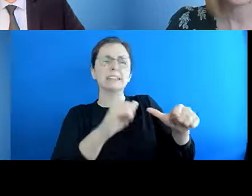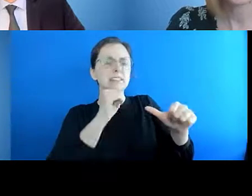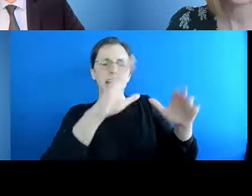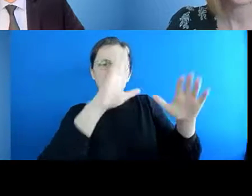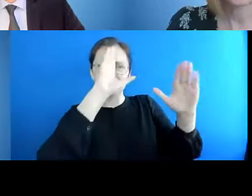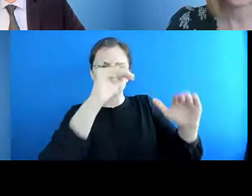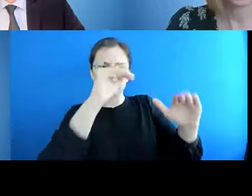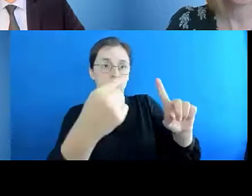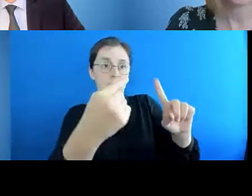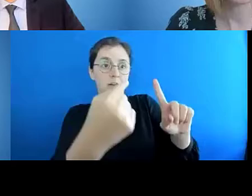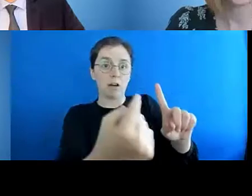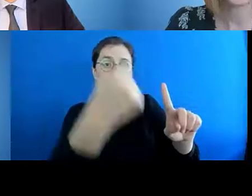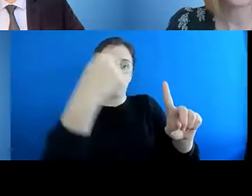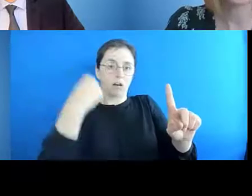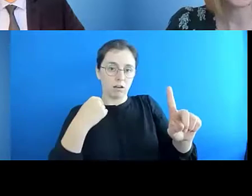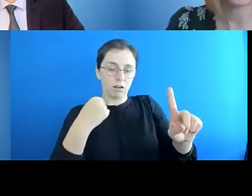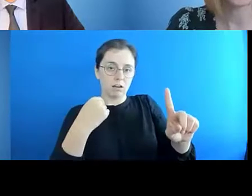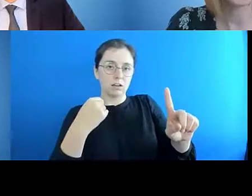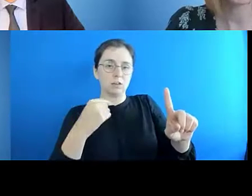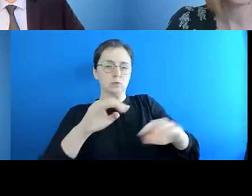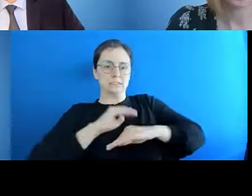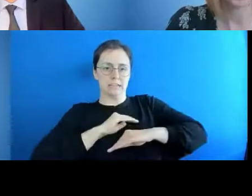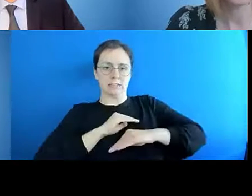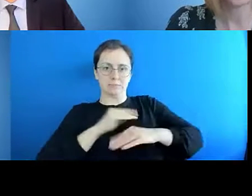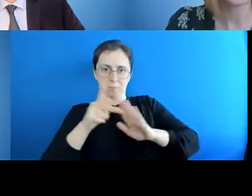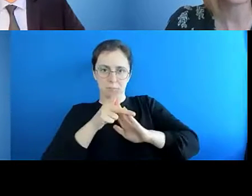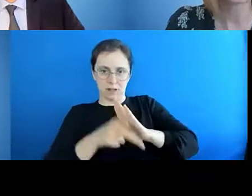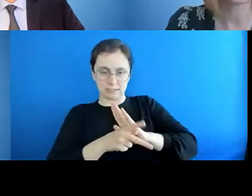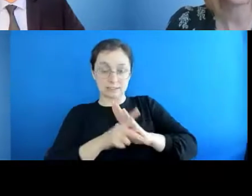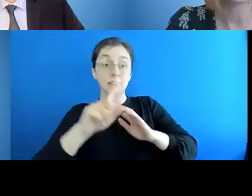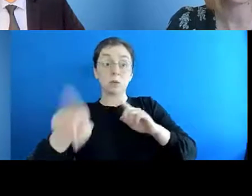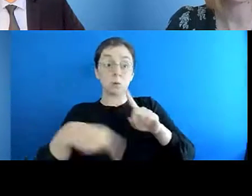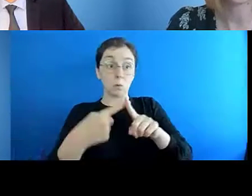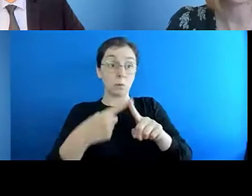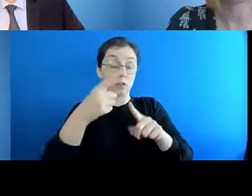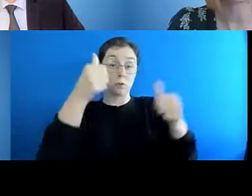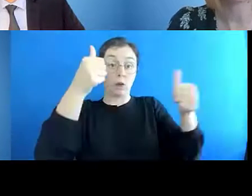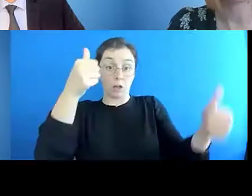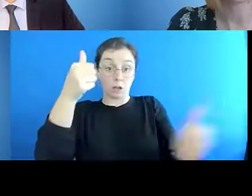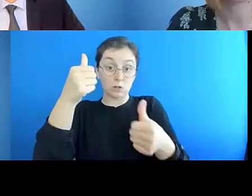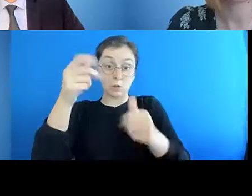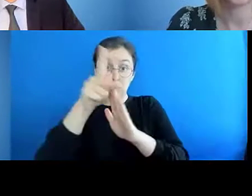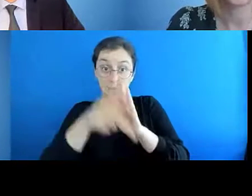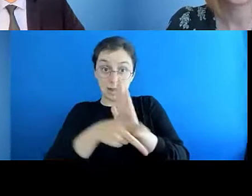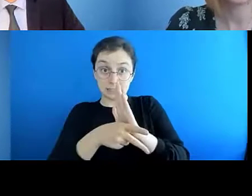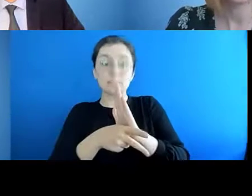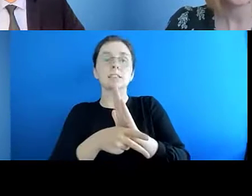to satisfy this policy. When you'd come under the policy is when you are coming in for a competitive renewal,